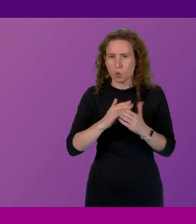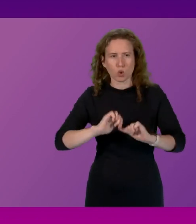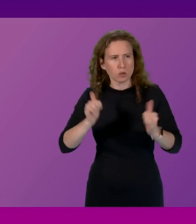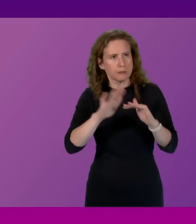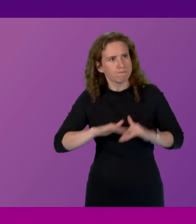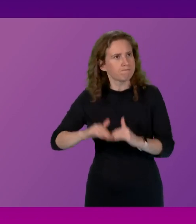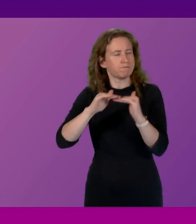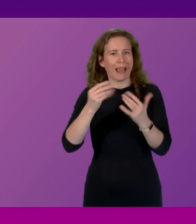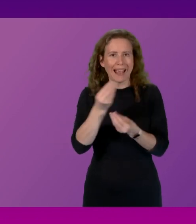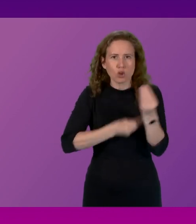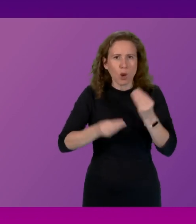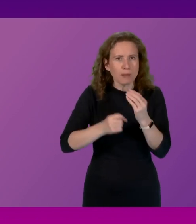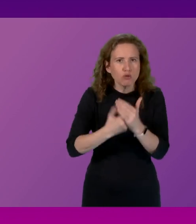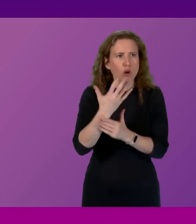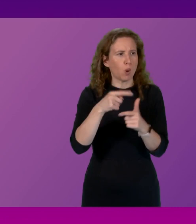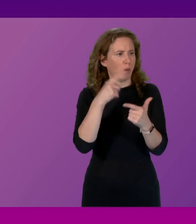and delivering high-quality public services.